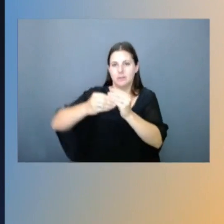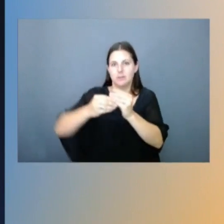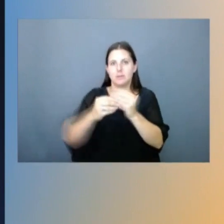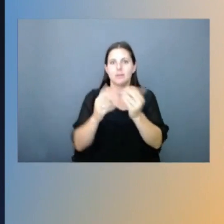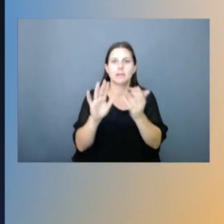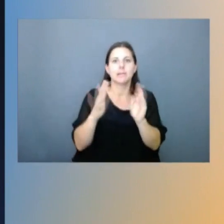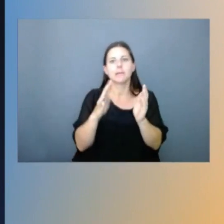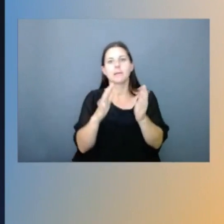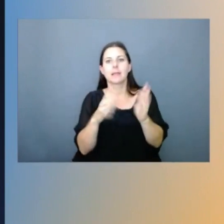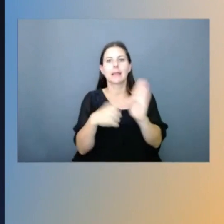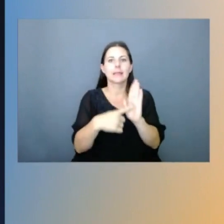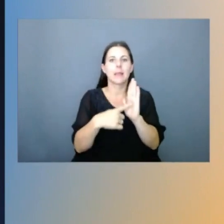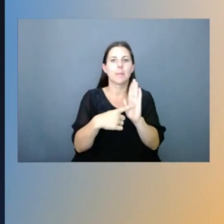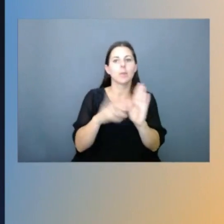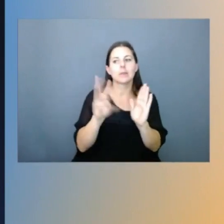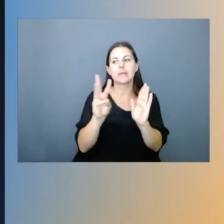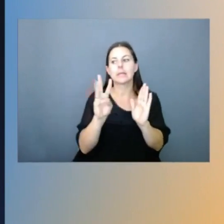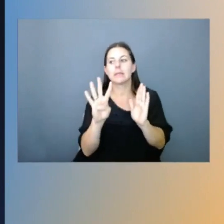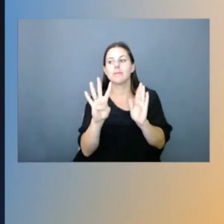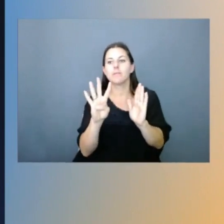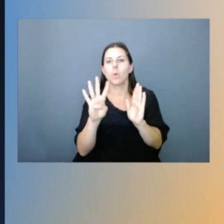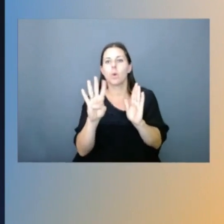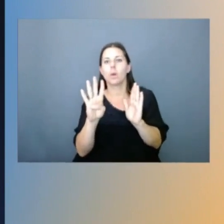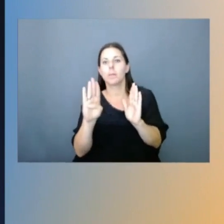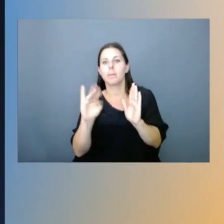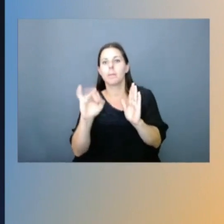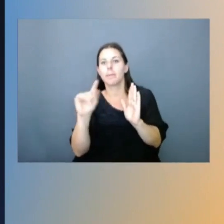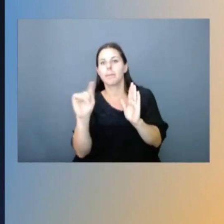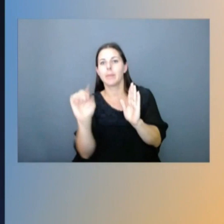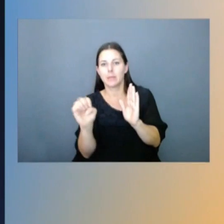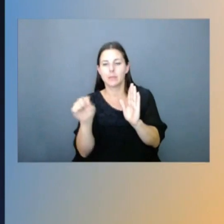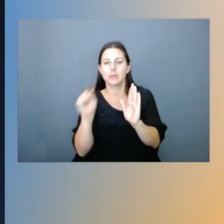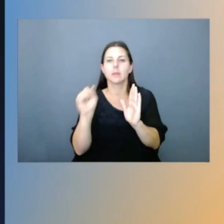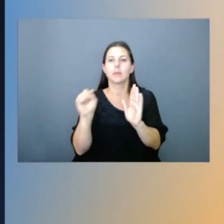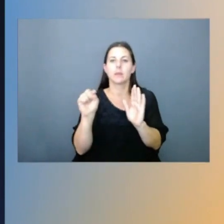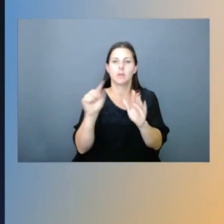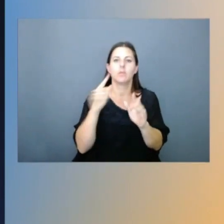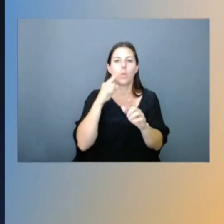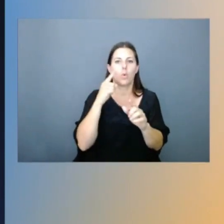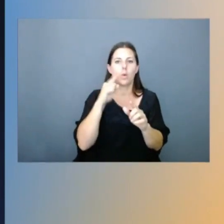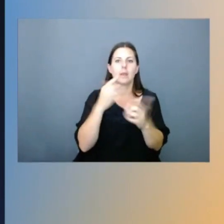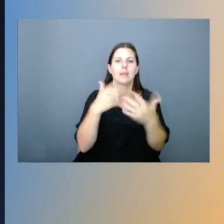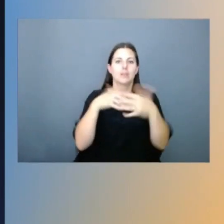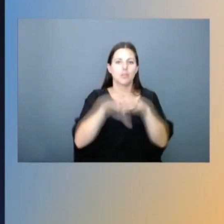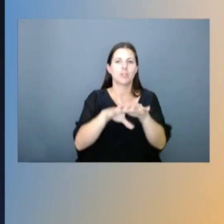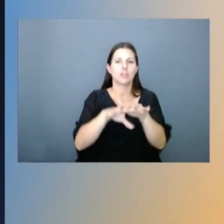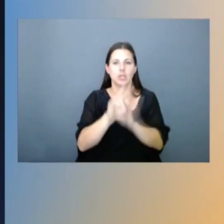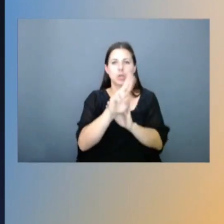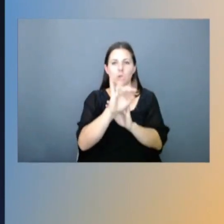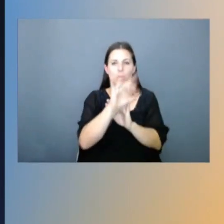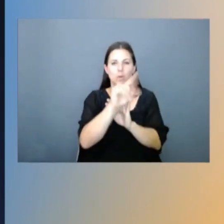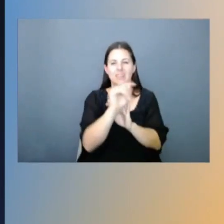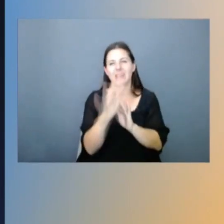64-bit integer multiplication units, which is kind of doubling the performance